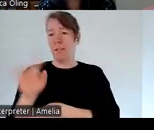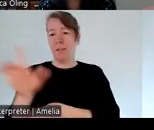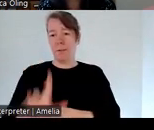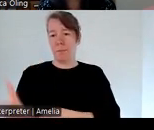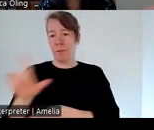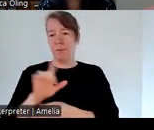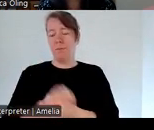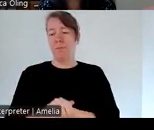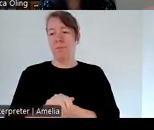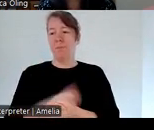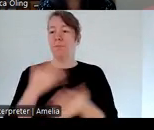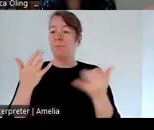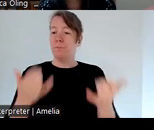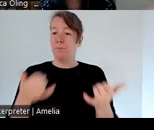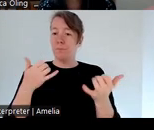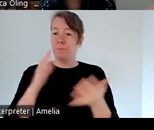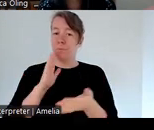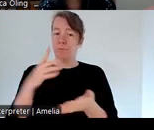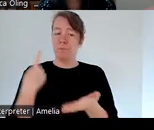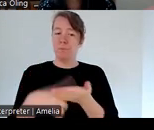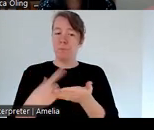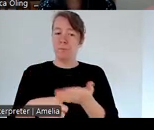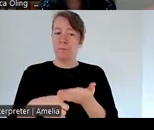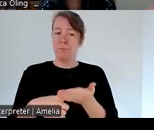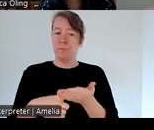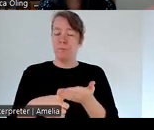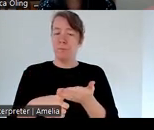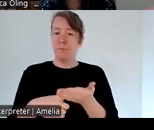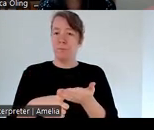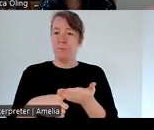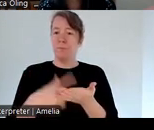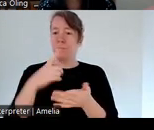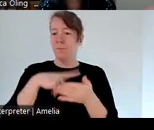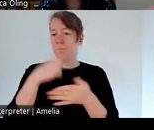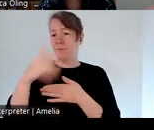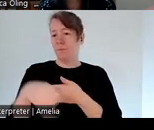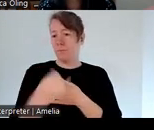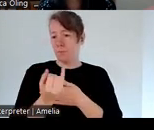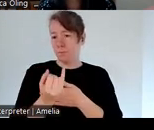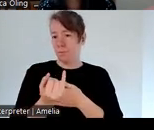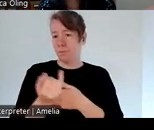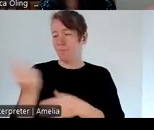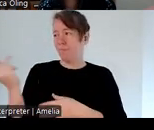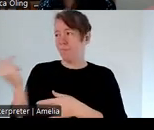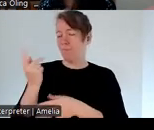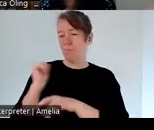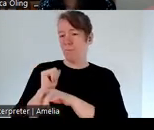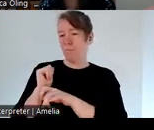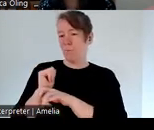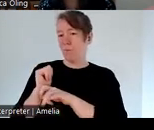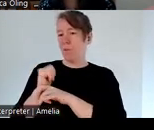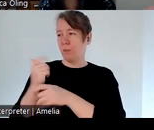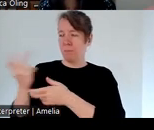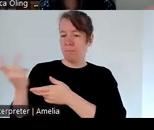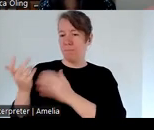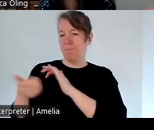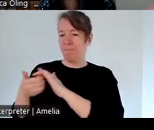Um, and today we're going to be talking about, um, a project that Rebecca and I both worked on um, with all of our colleagues at SUNY.